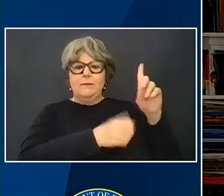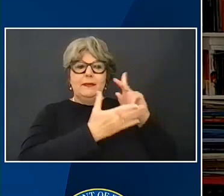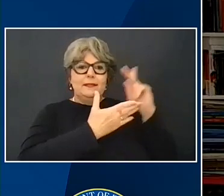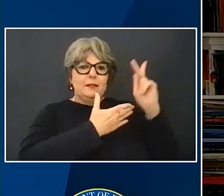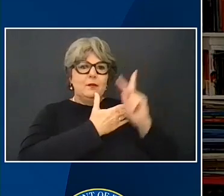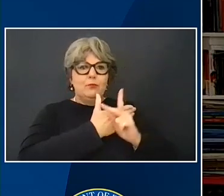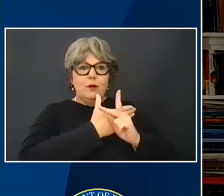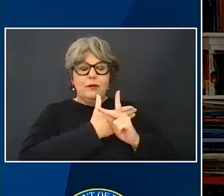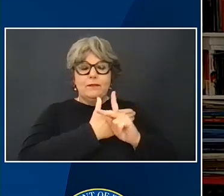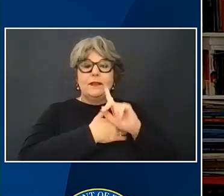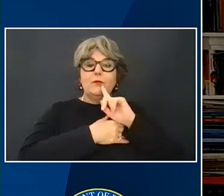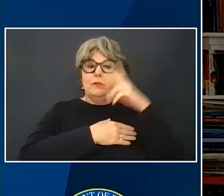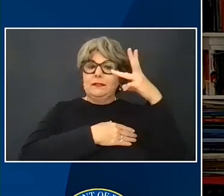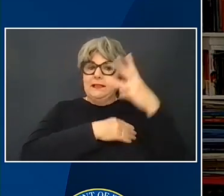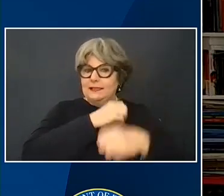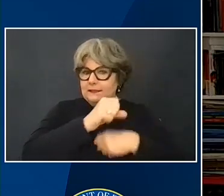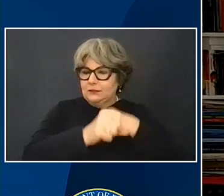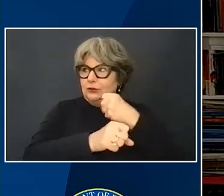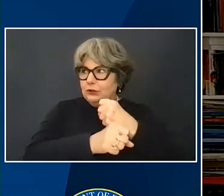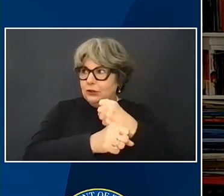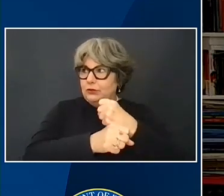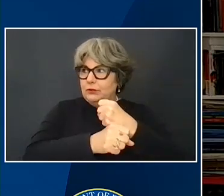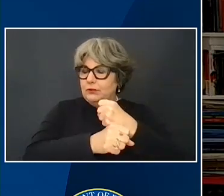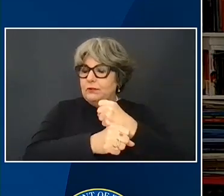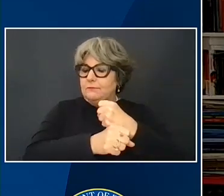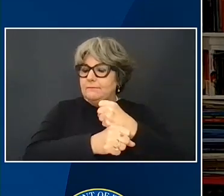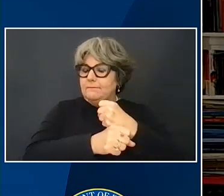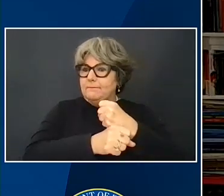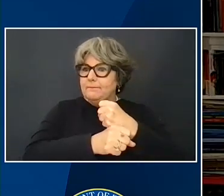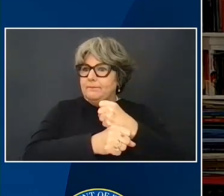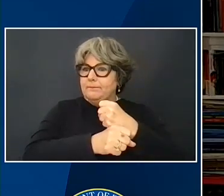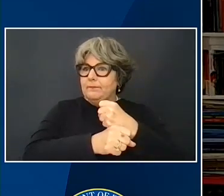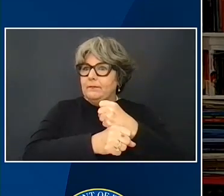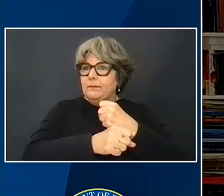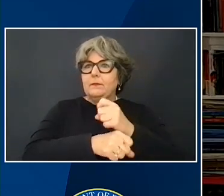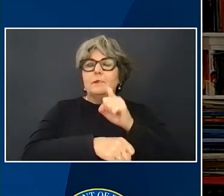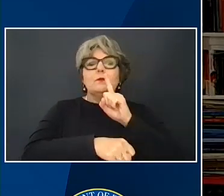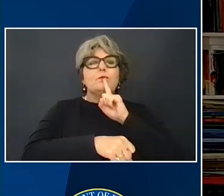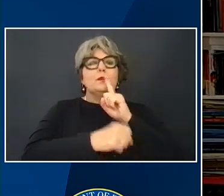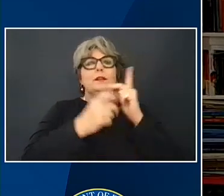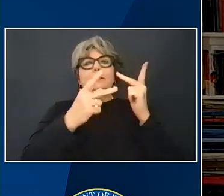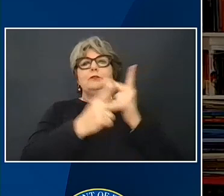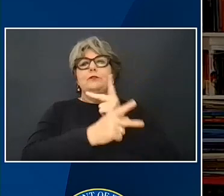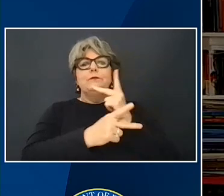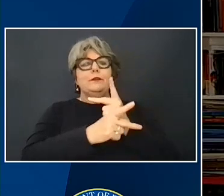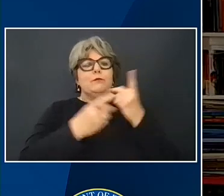years. The real effort here is to figure out what do you do when the doctoral